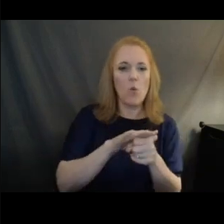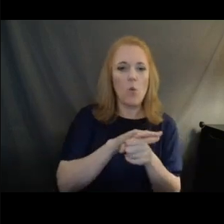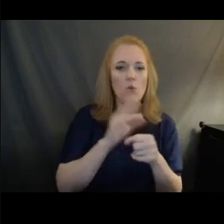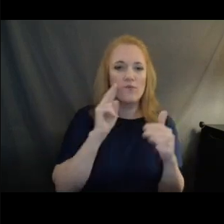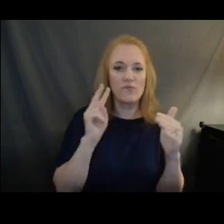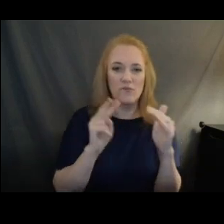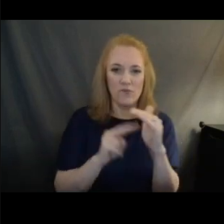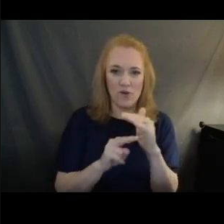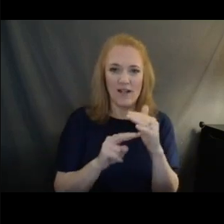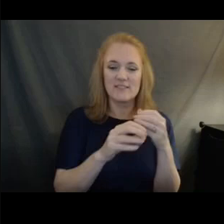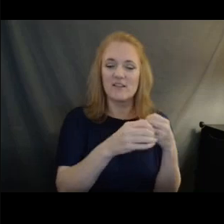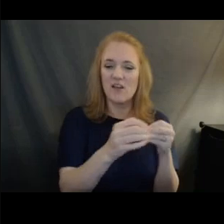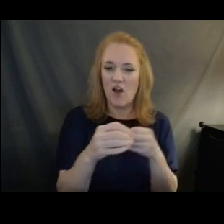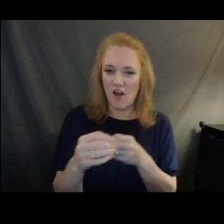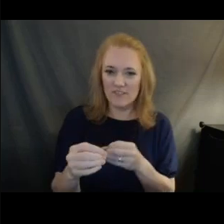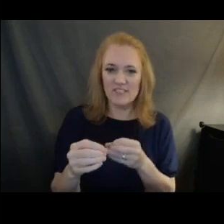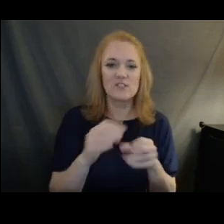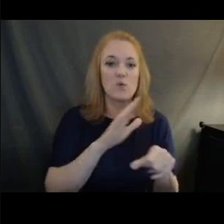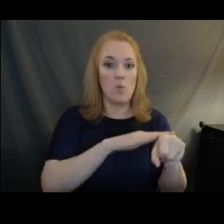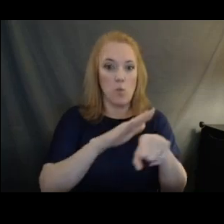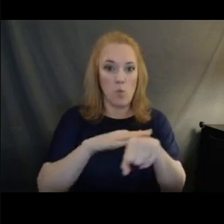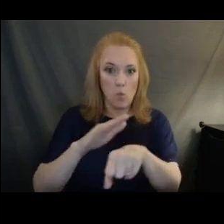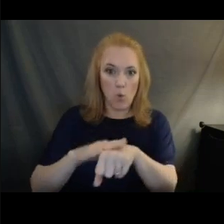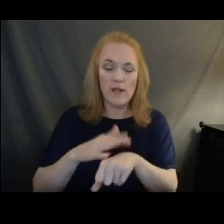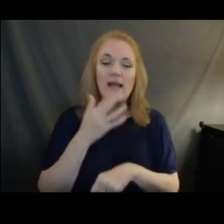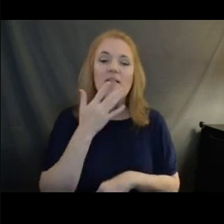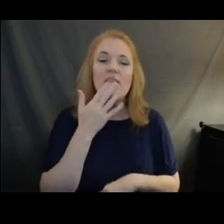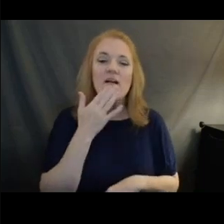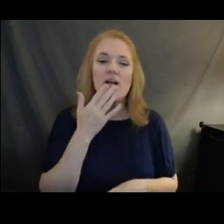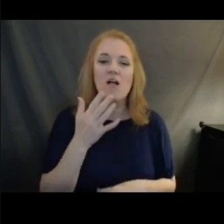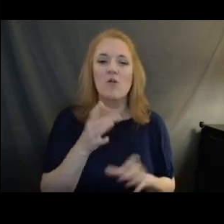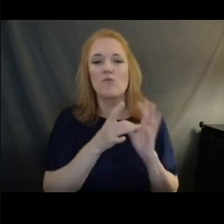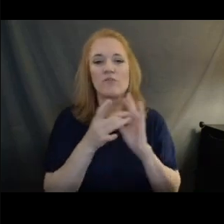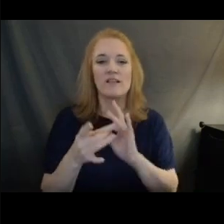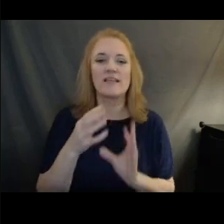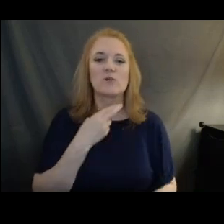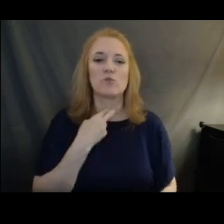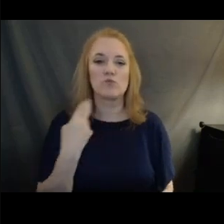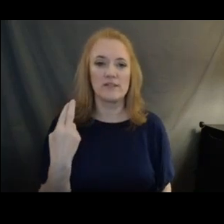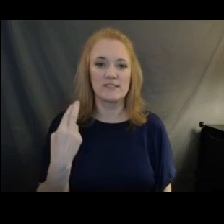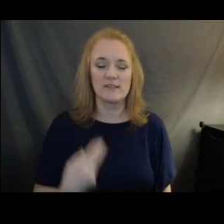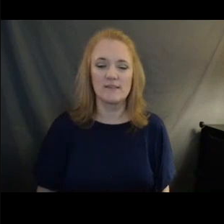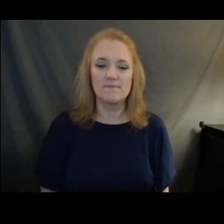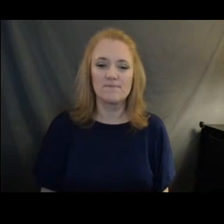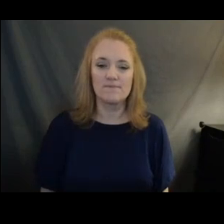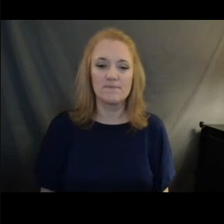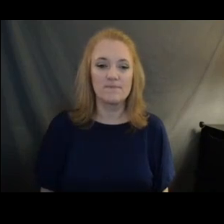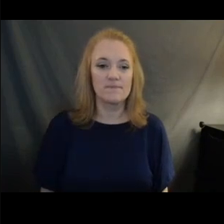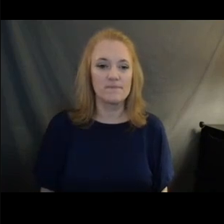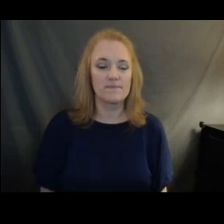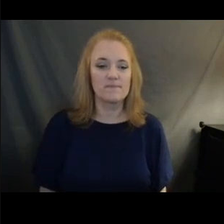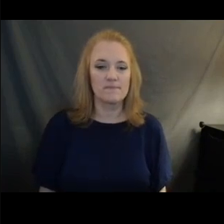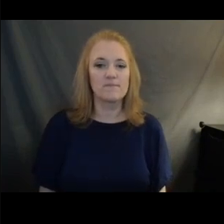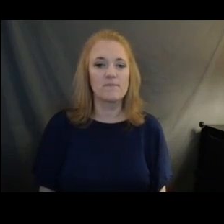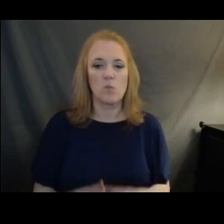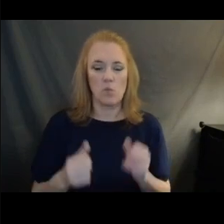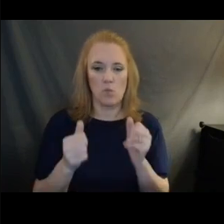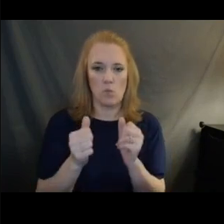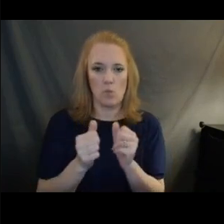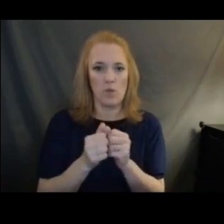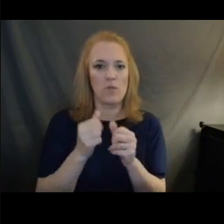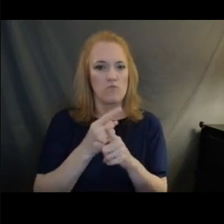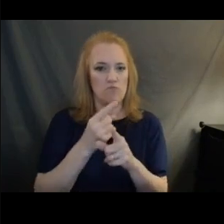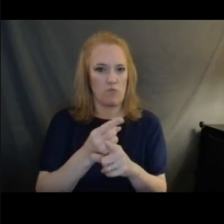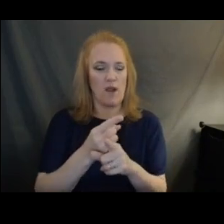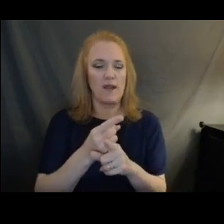offices warning area and the color-coded risk overlaid with the appropriate legends underneath.